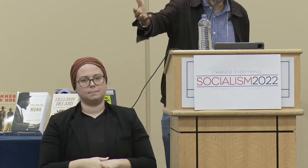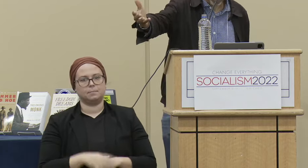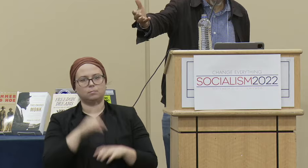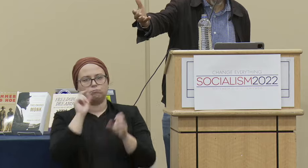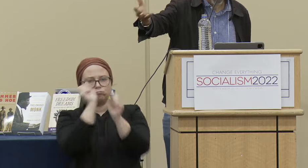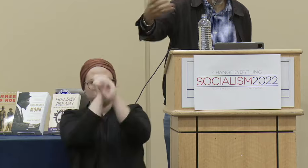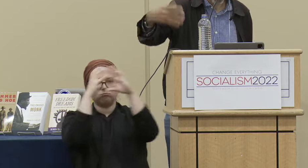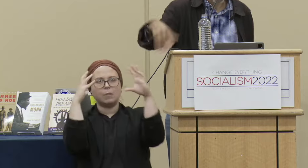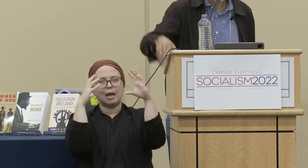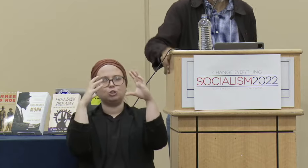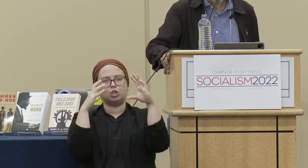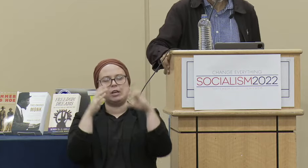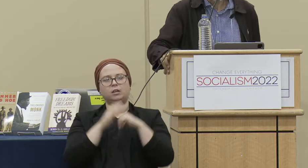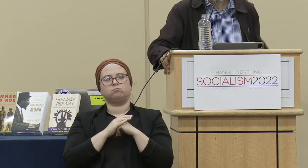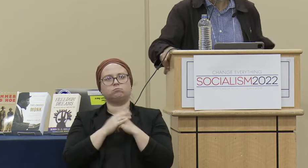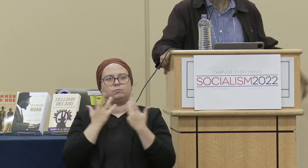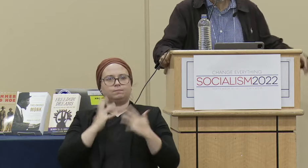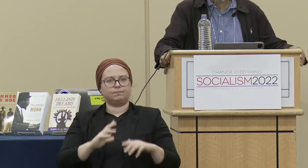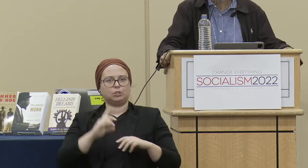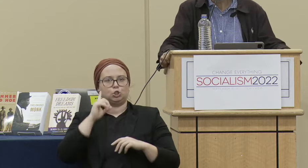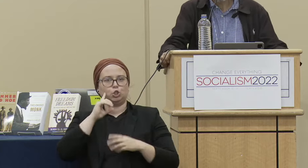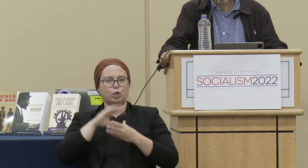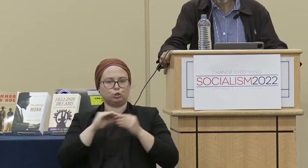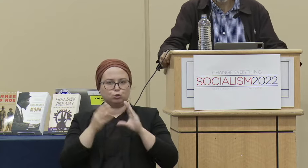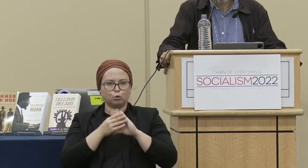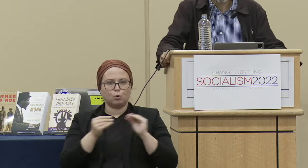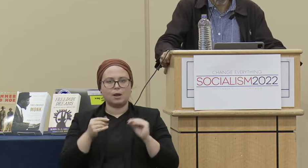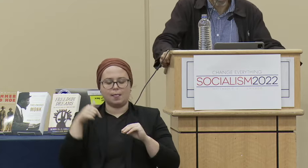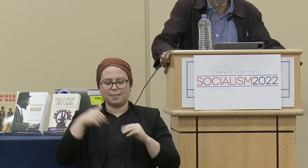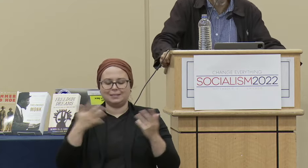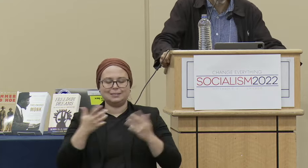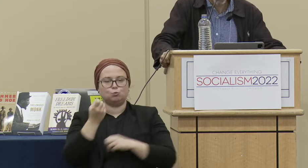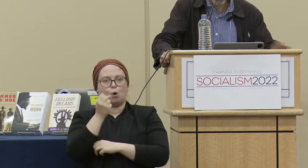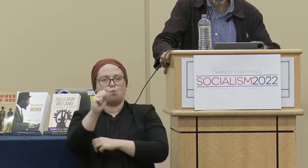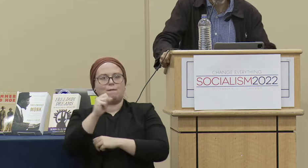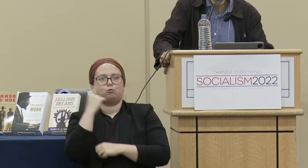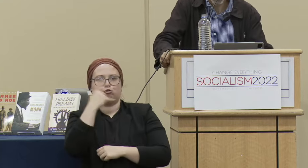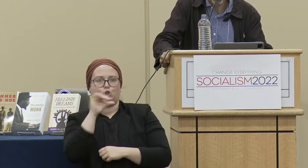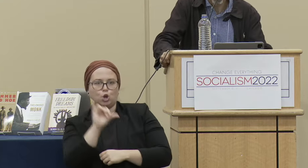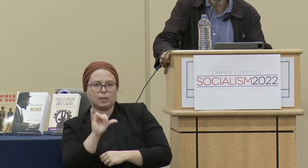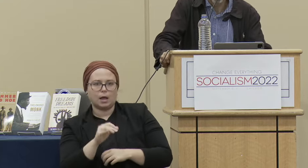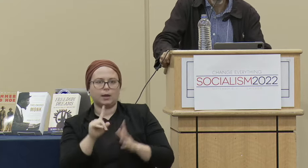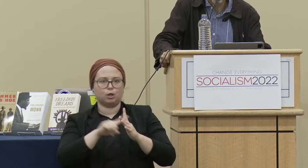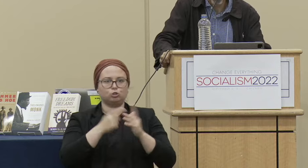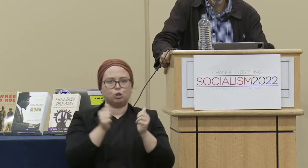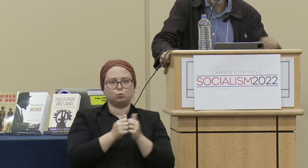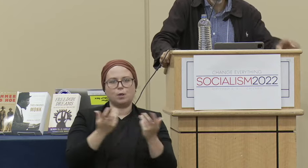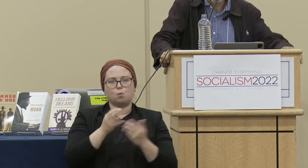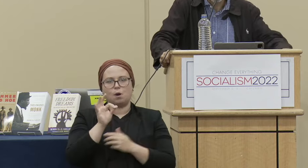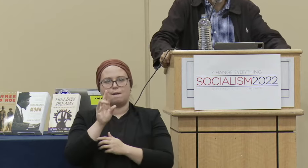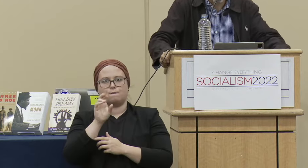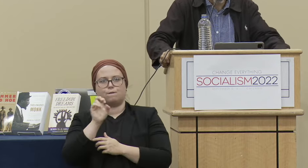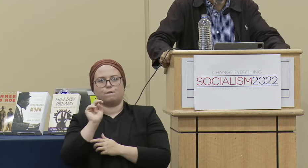government. This is what revolution looks